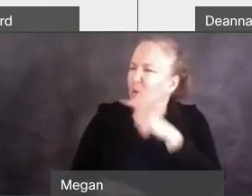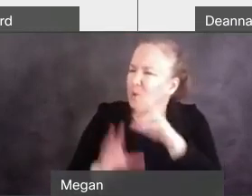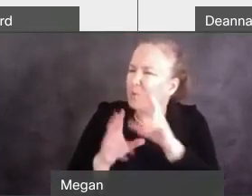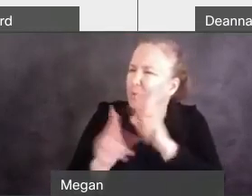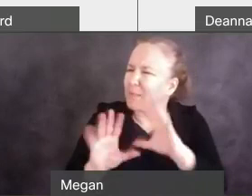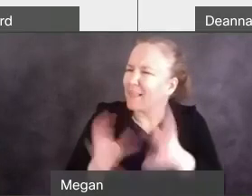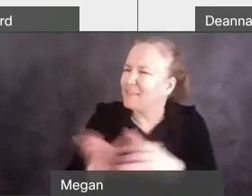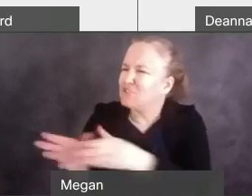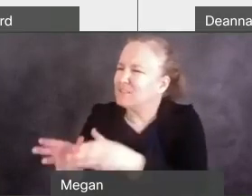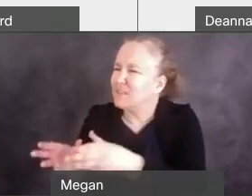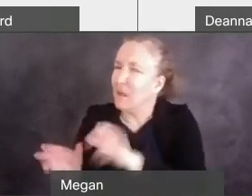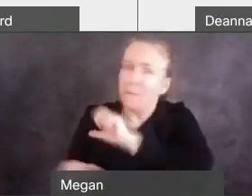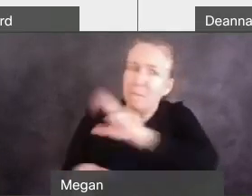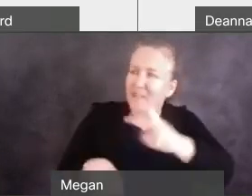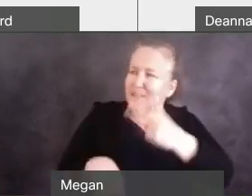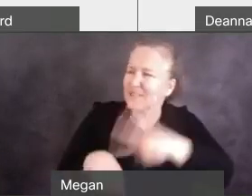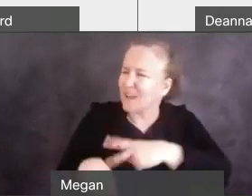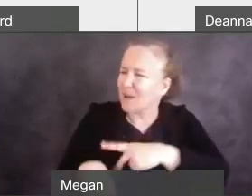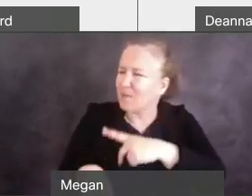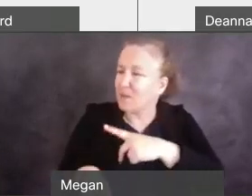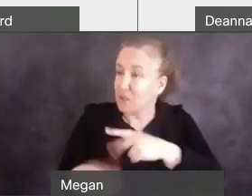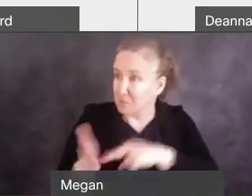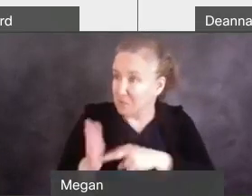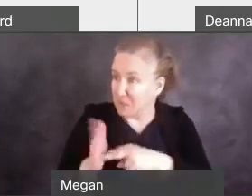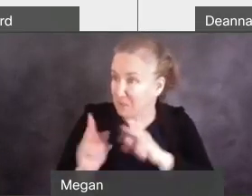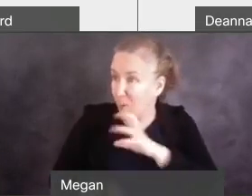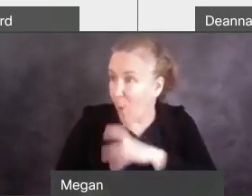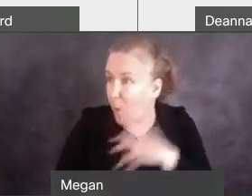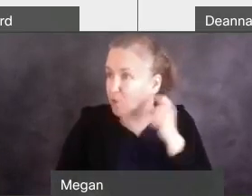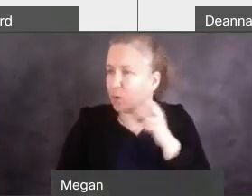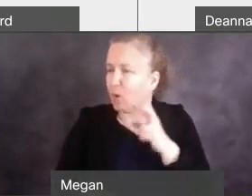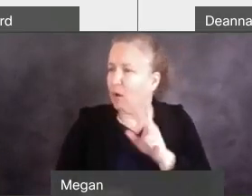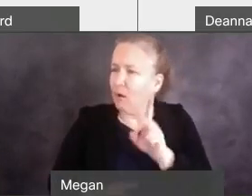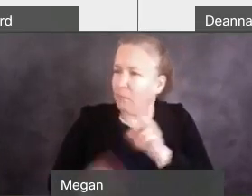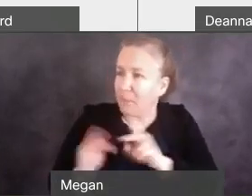to come back for a second dose, older folks or or people, disabled folks?